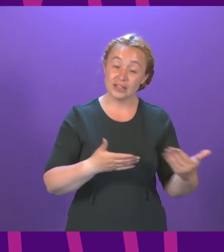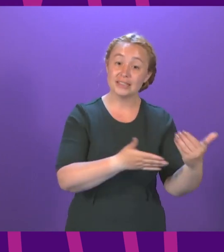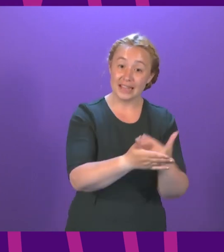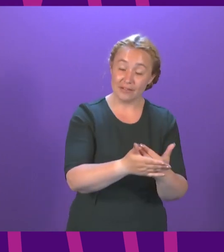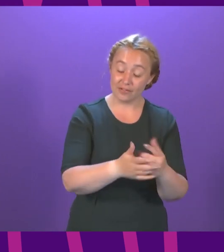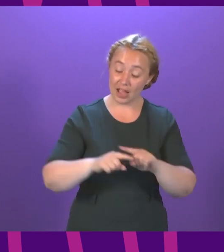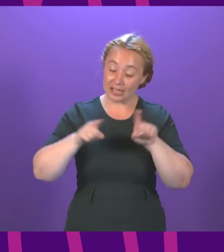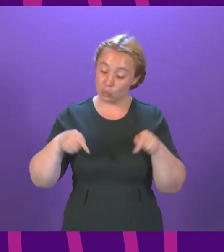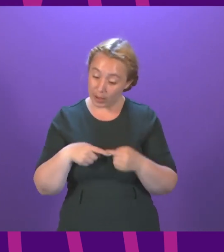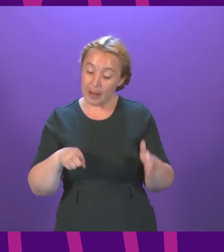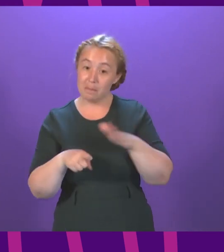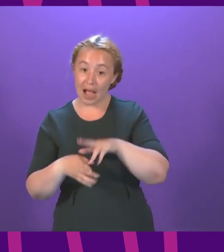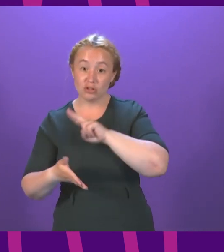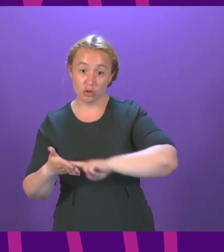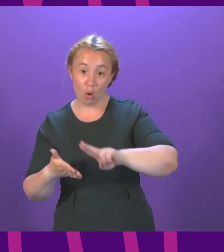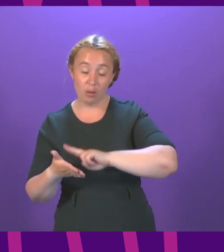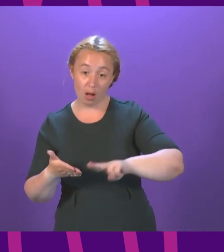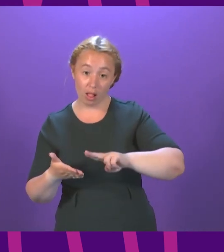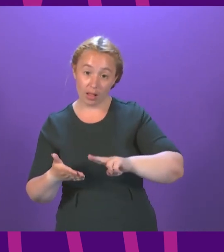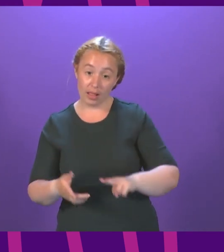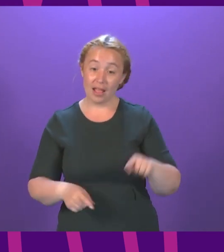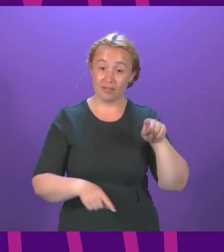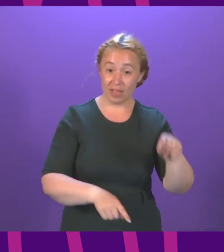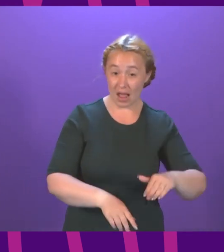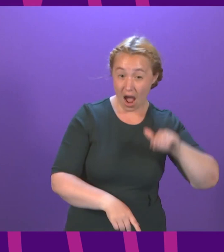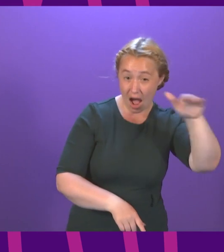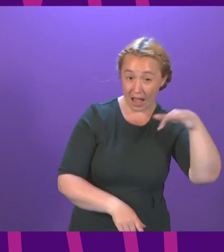those who are at the highest clinical risk from the virus feel confident to go for